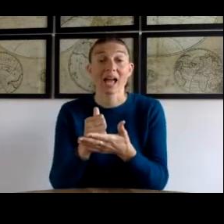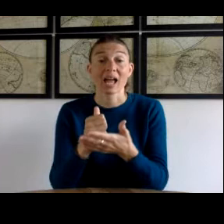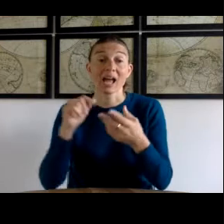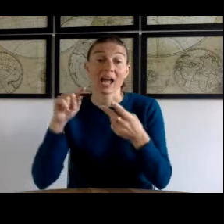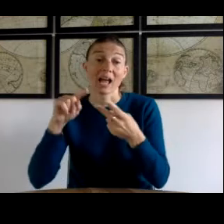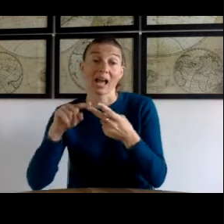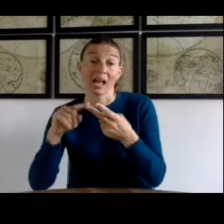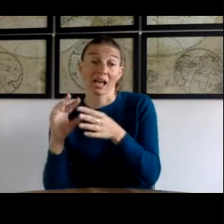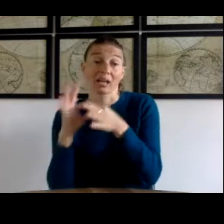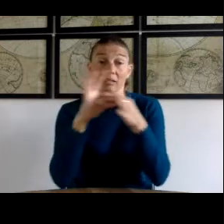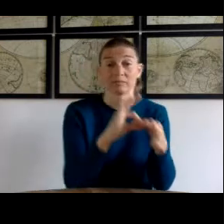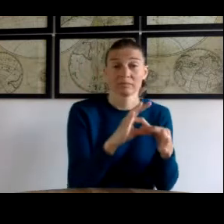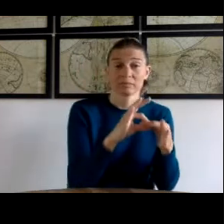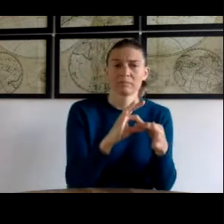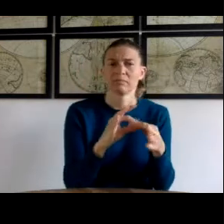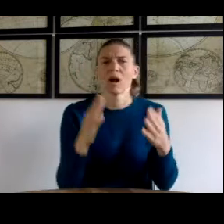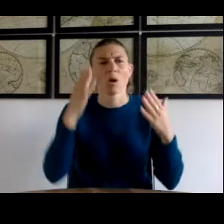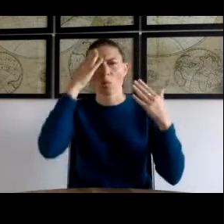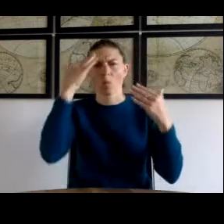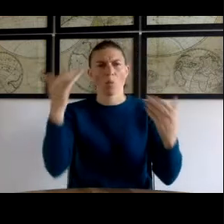Where does that come from?